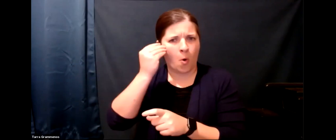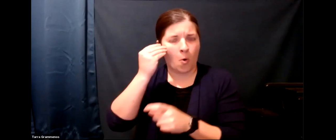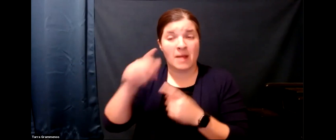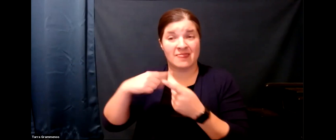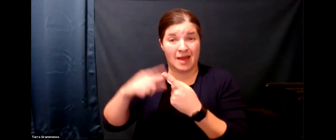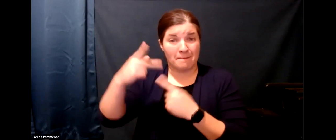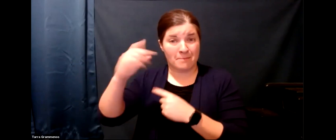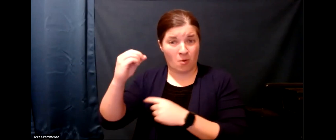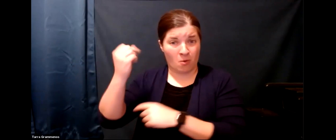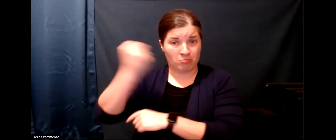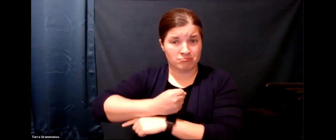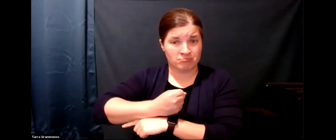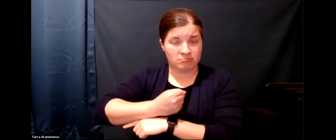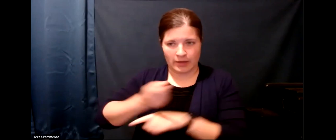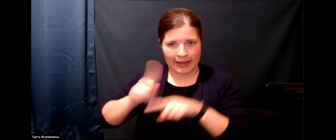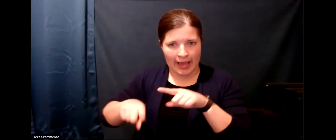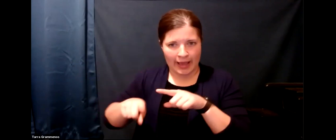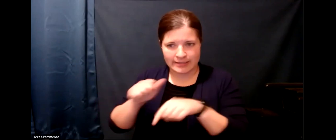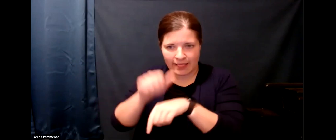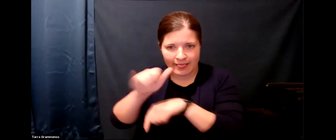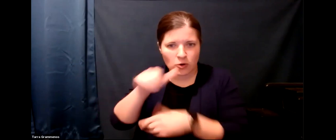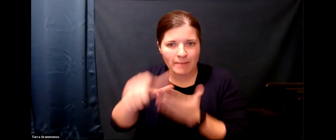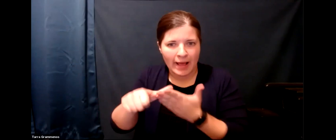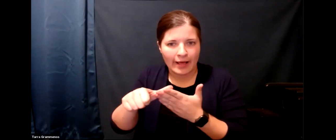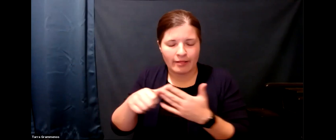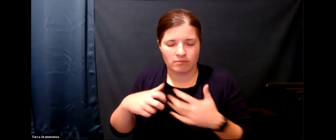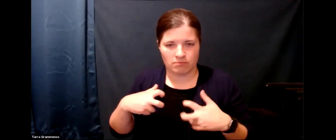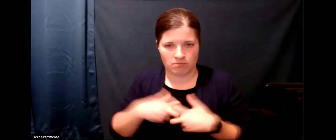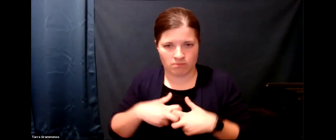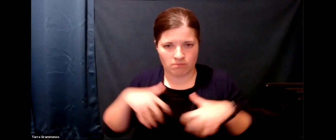to a government office, then we have problems.